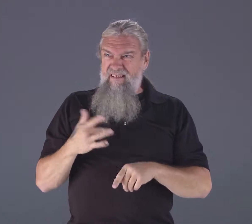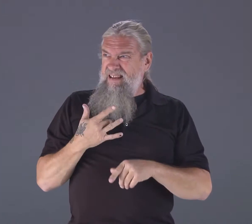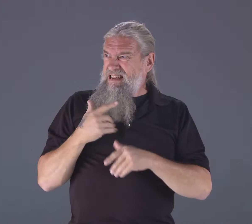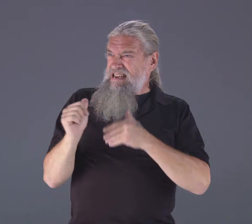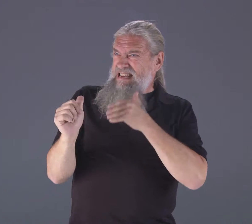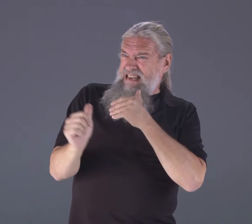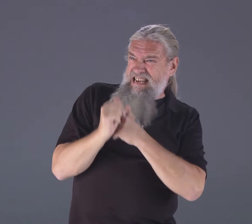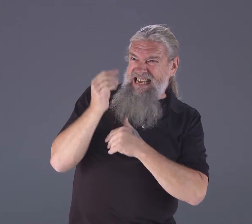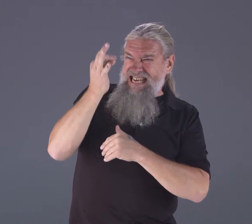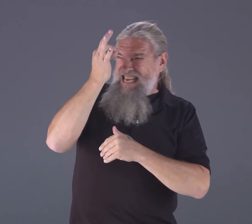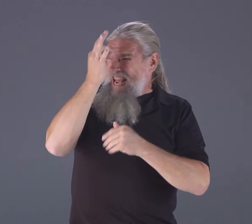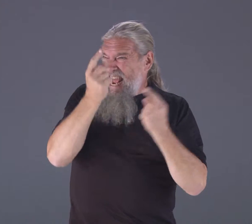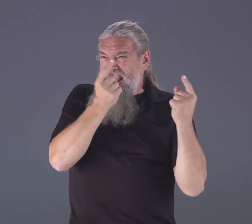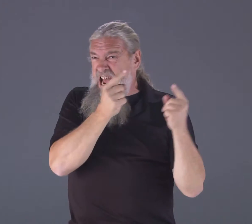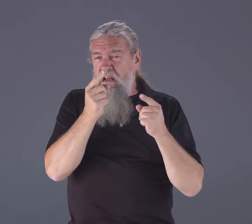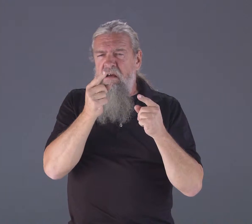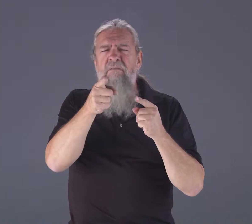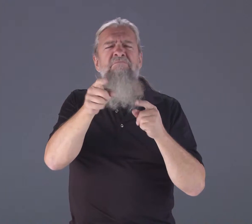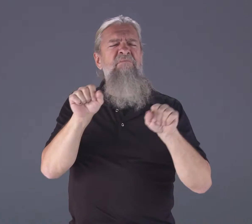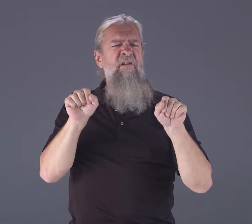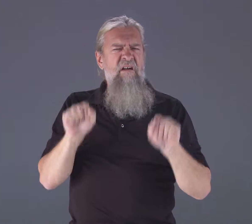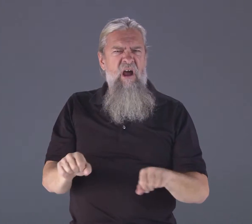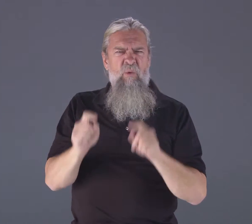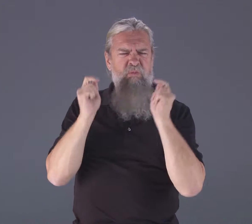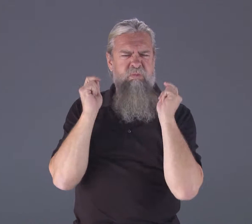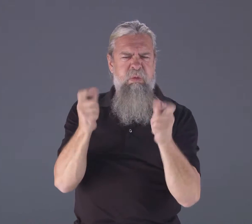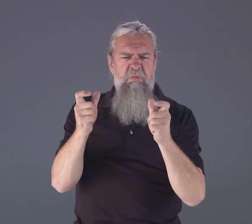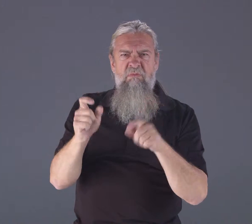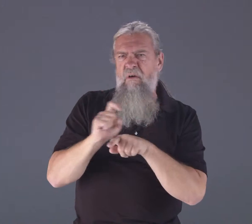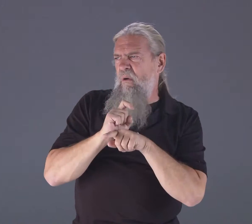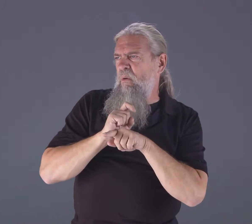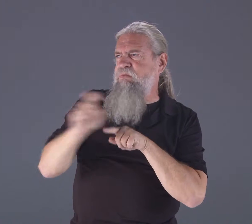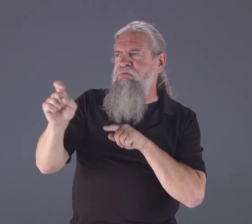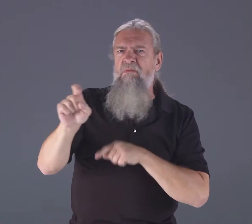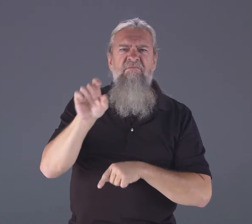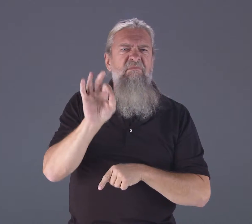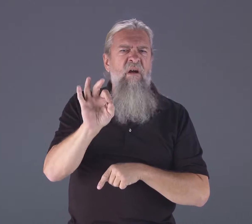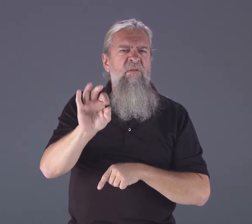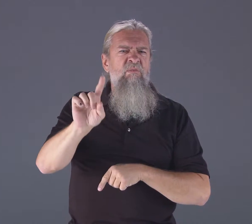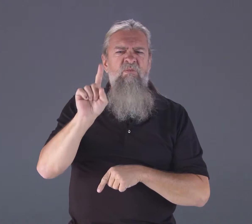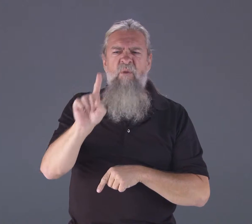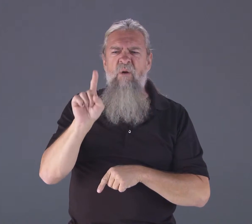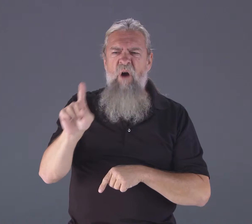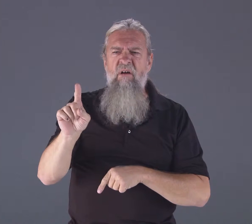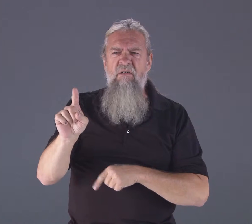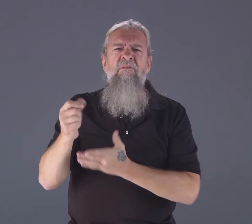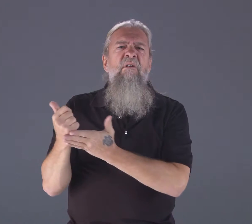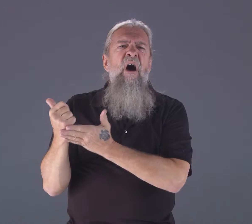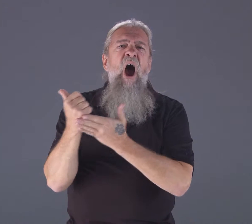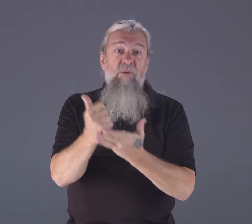If you are currently experiencing abuse and are in immediate danger, call 911 for help.